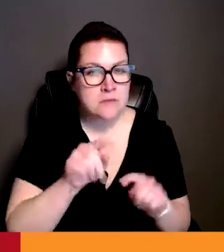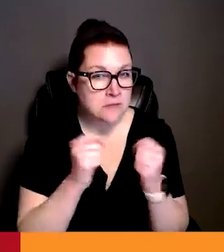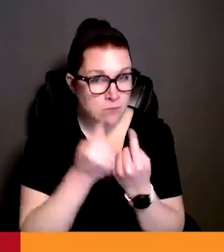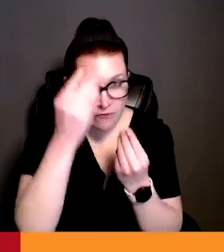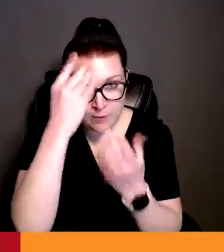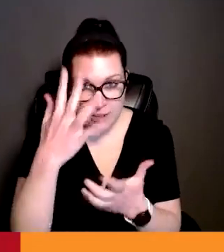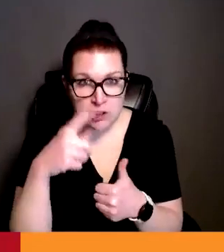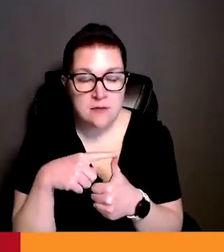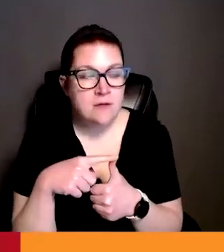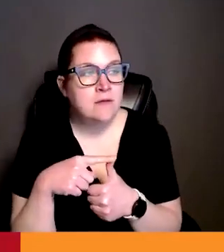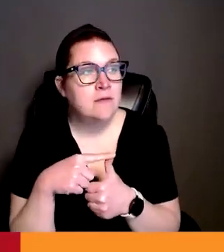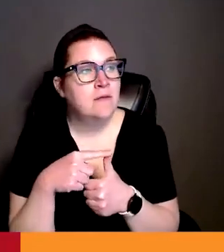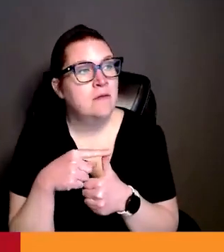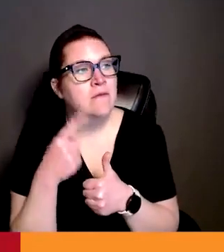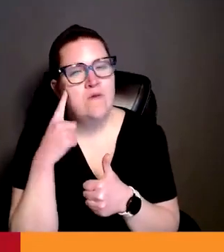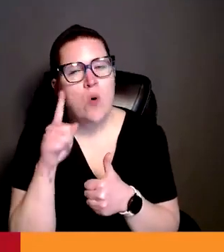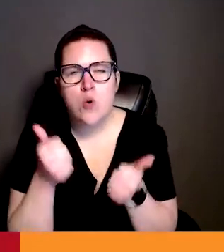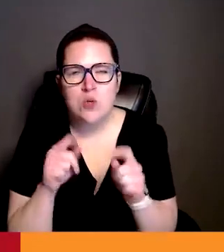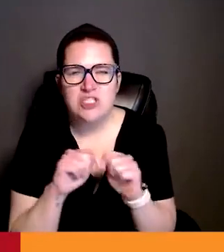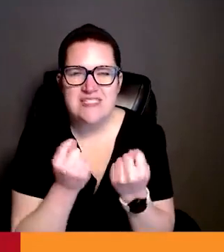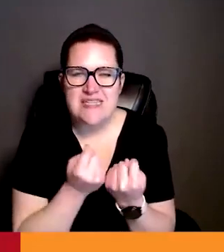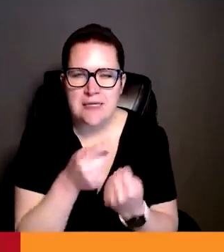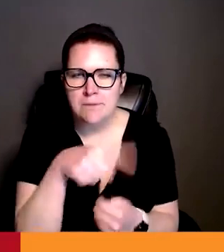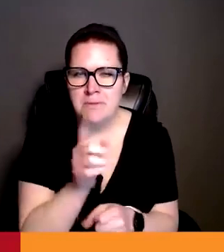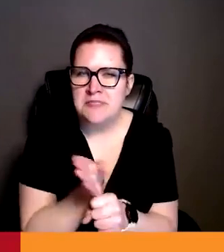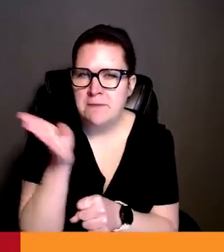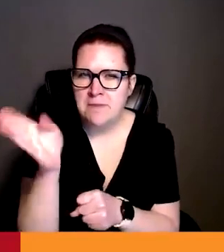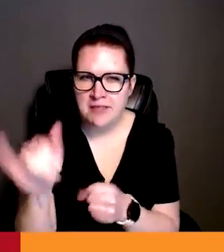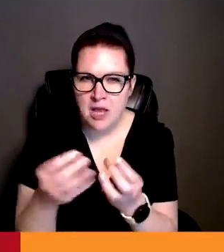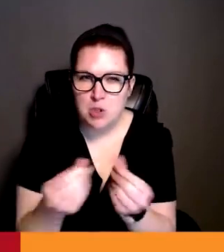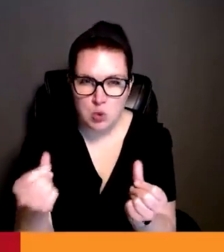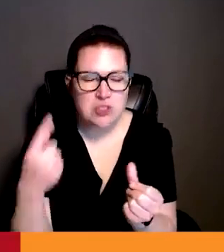for the team that is submitting the solution for the prize competition